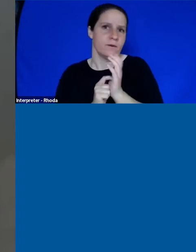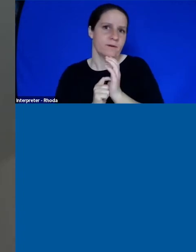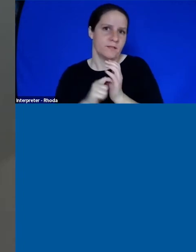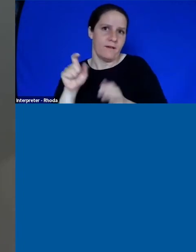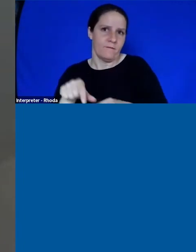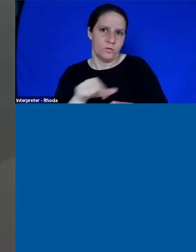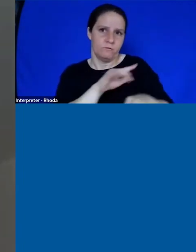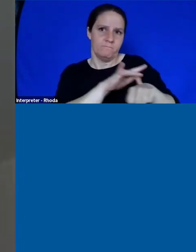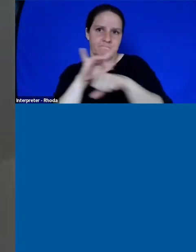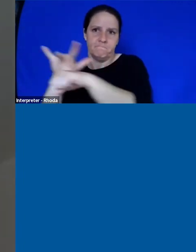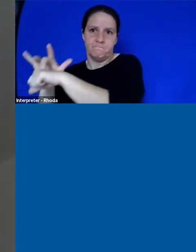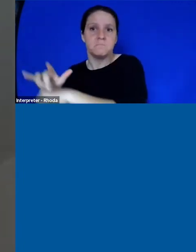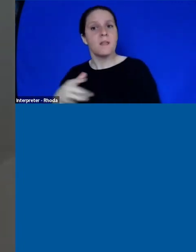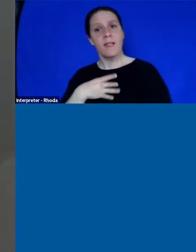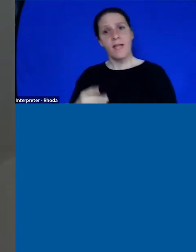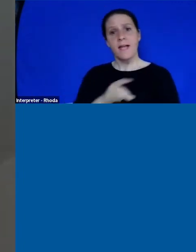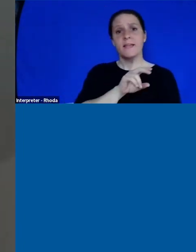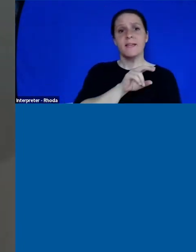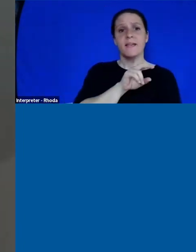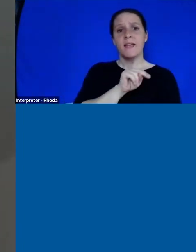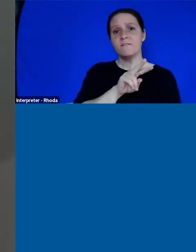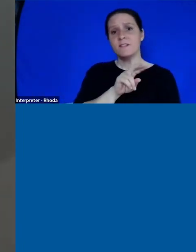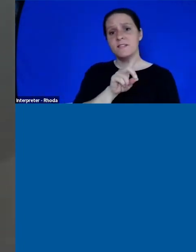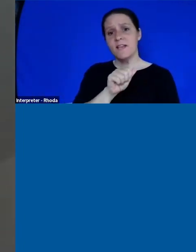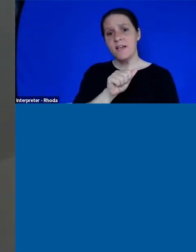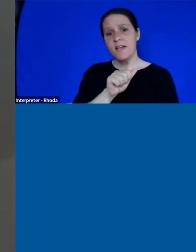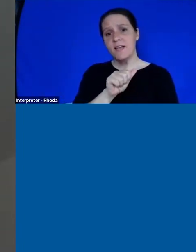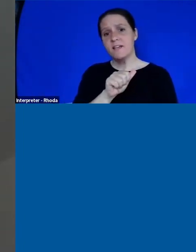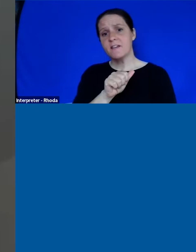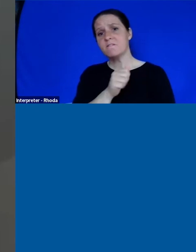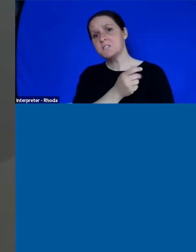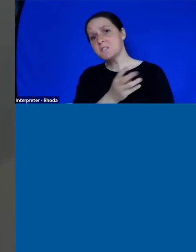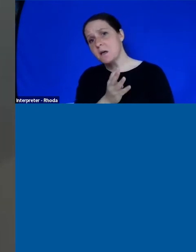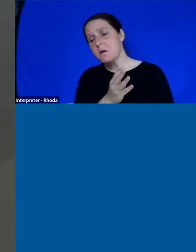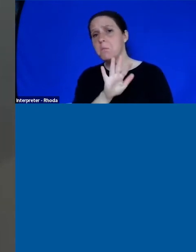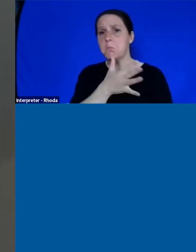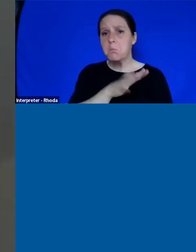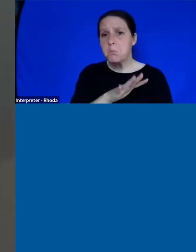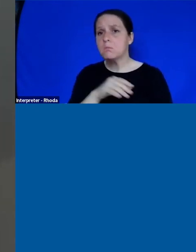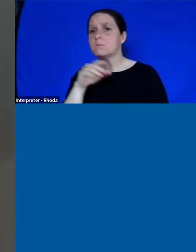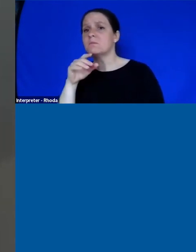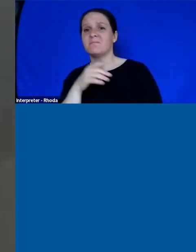I like NVDA for some reasons, I dislike it for other, I like JAWS for some things, and I dislike it for others.